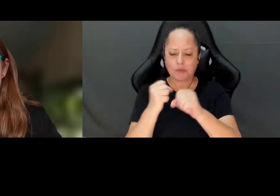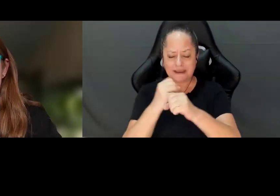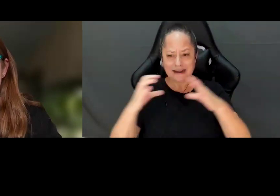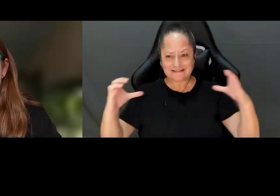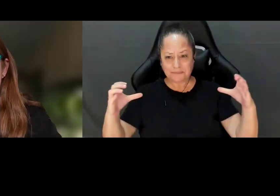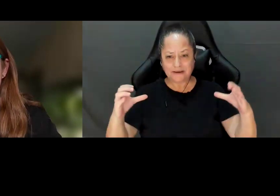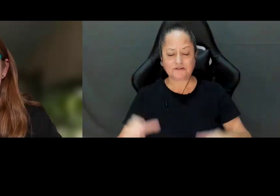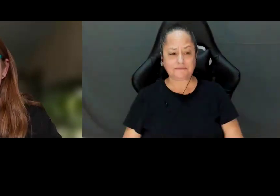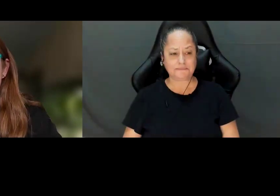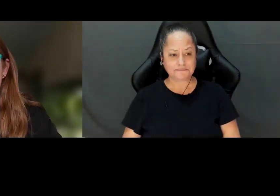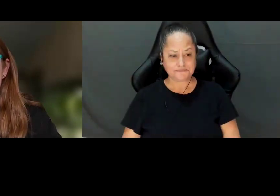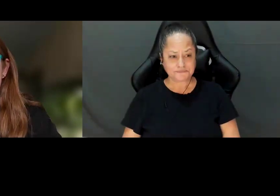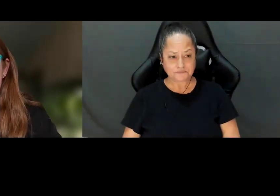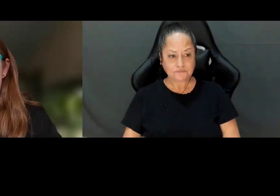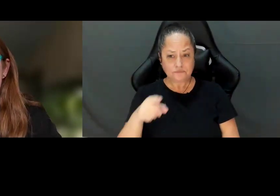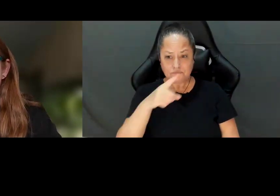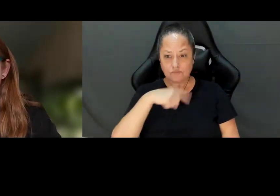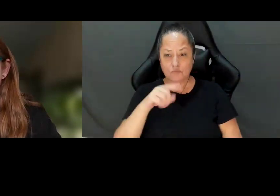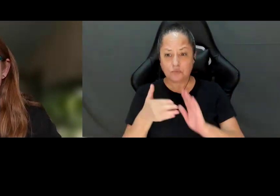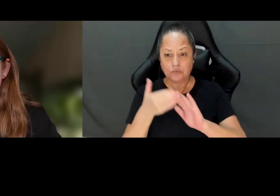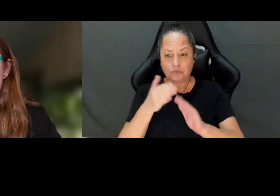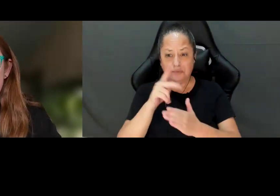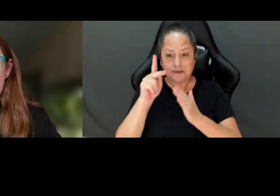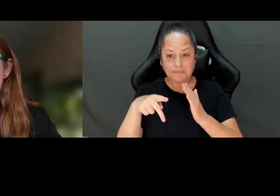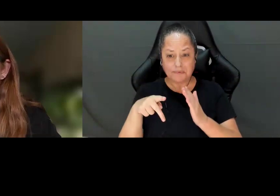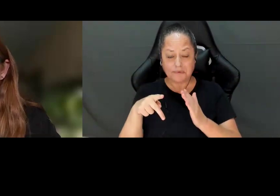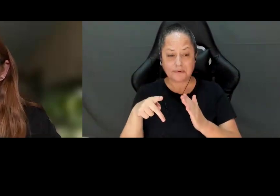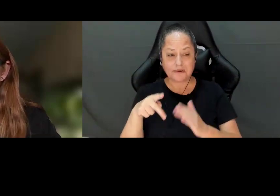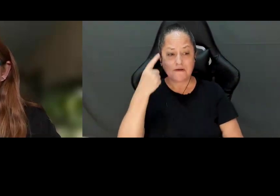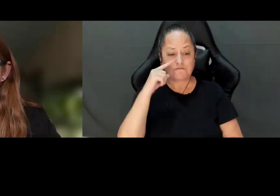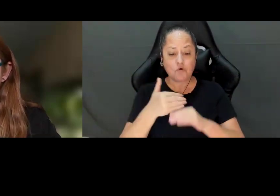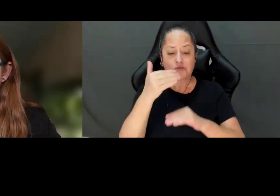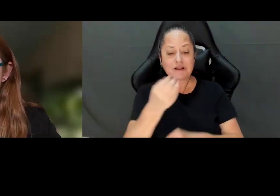So we are running this program for the next few years.